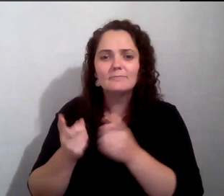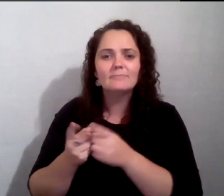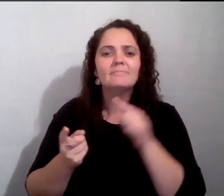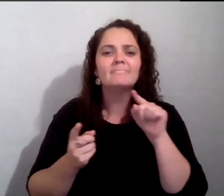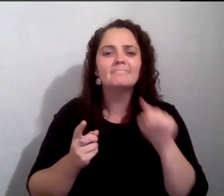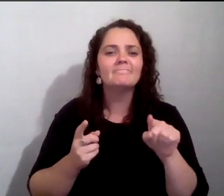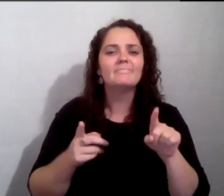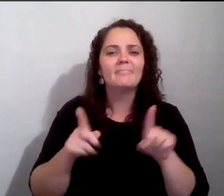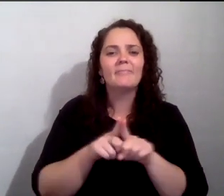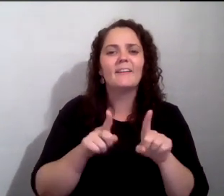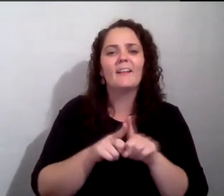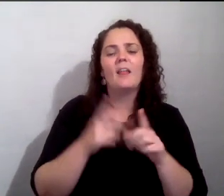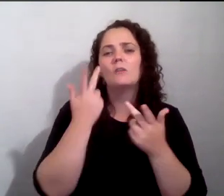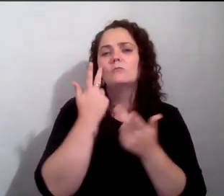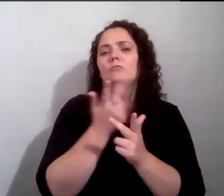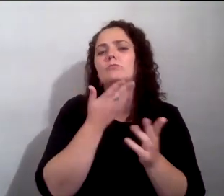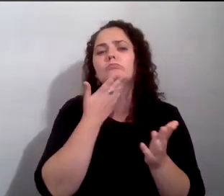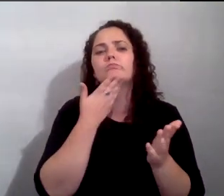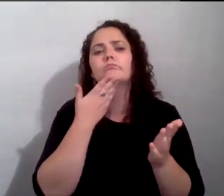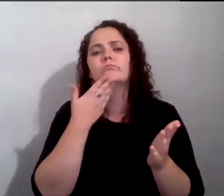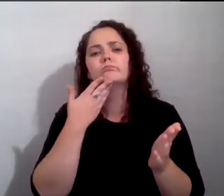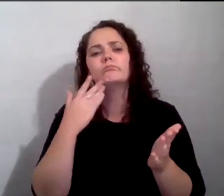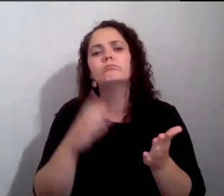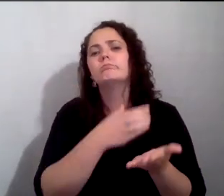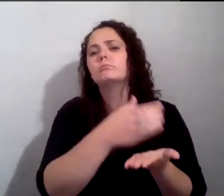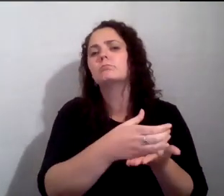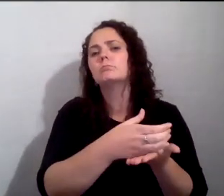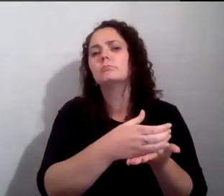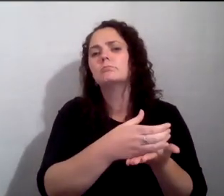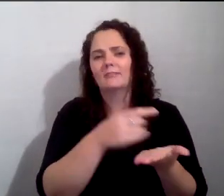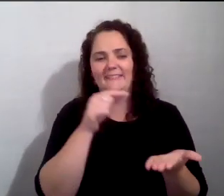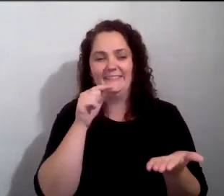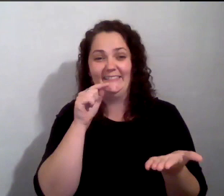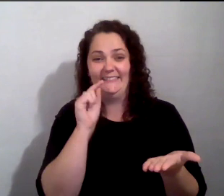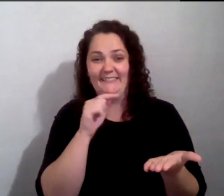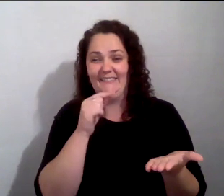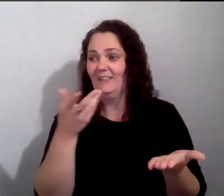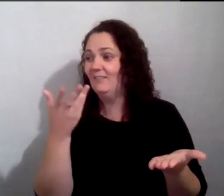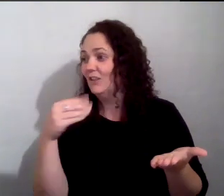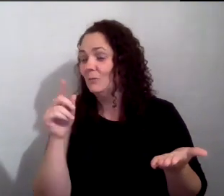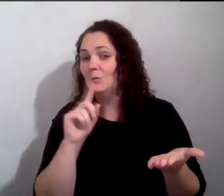the kind of elaborately ornamented items fostered by the industrial revolution